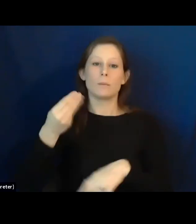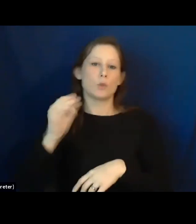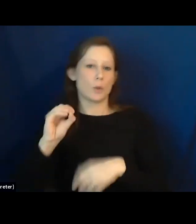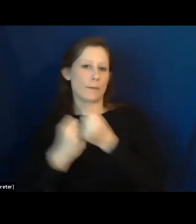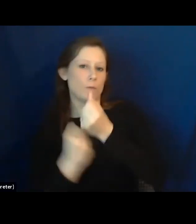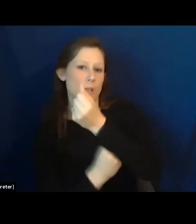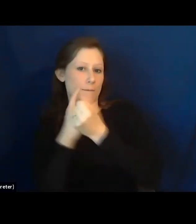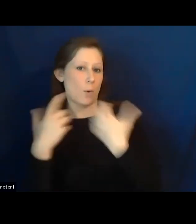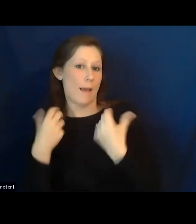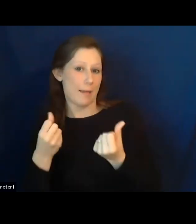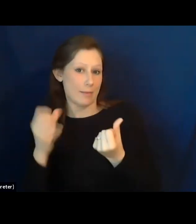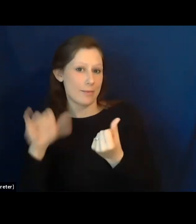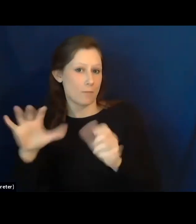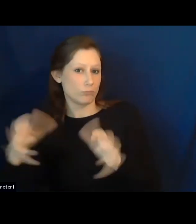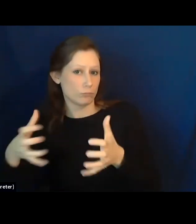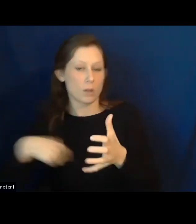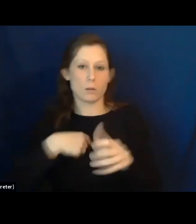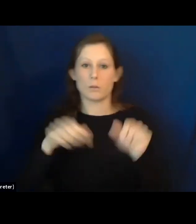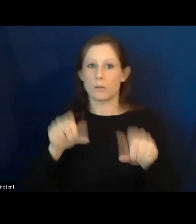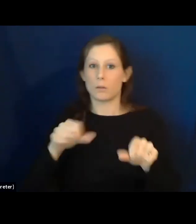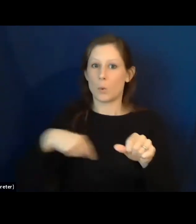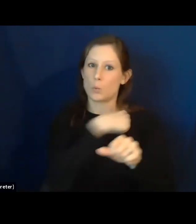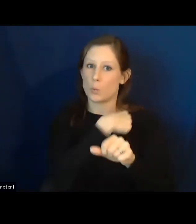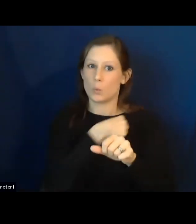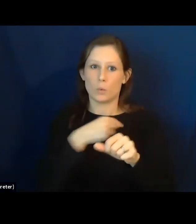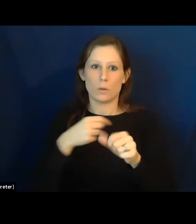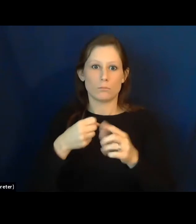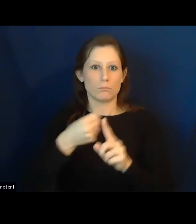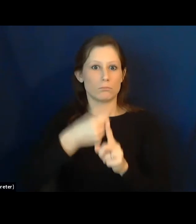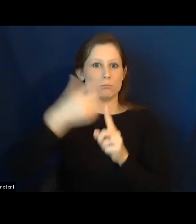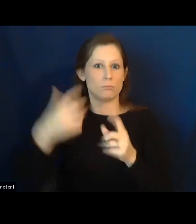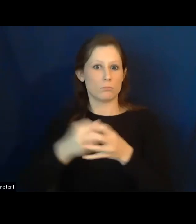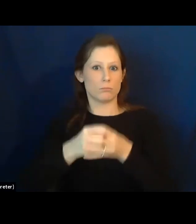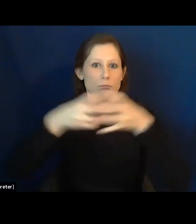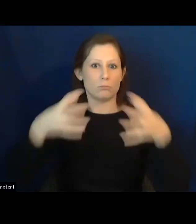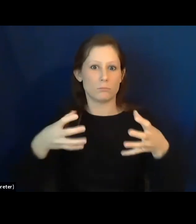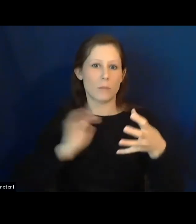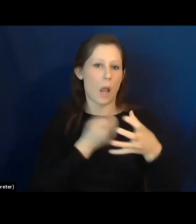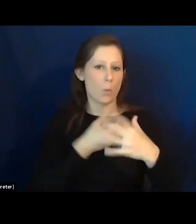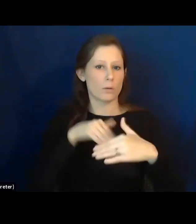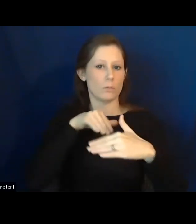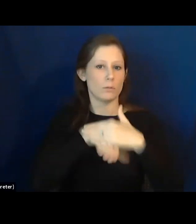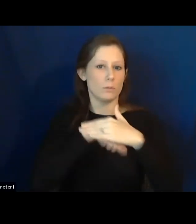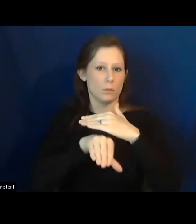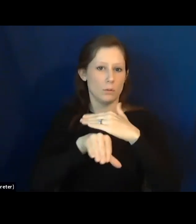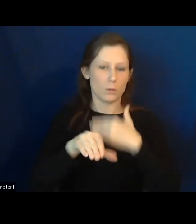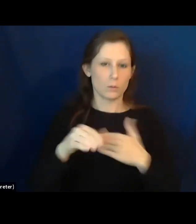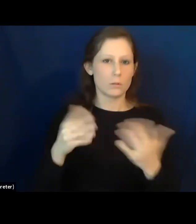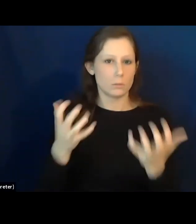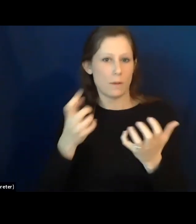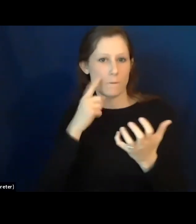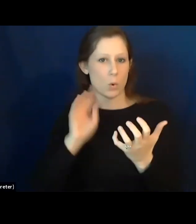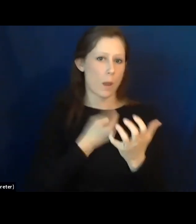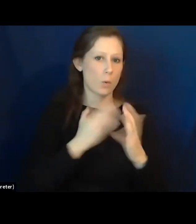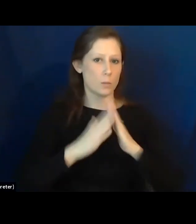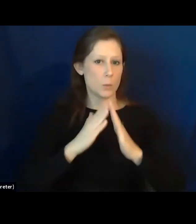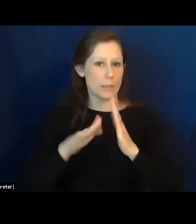been really able to expand our accessibility desires for our community. But I think without